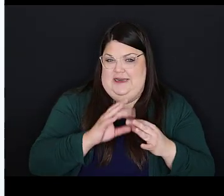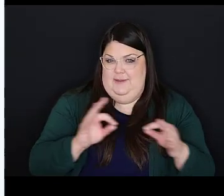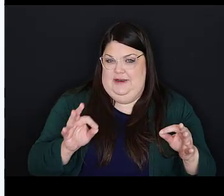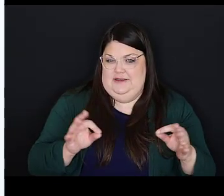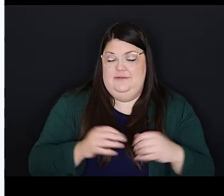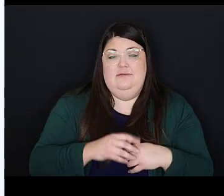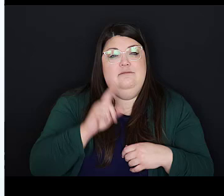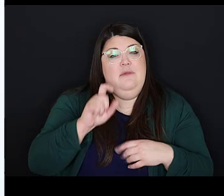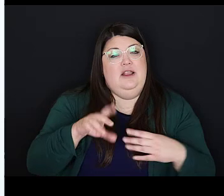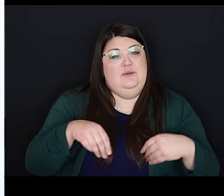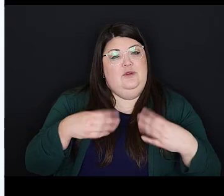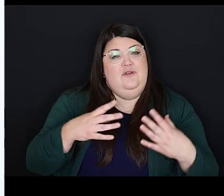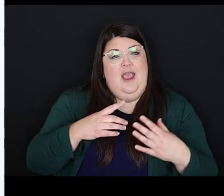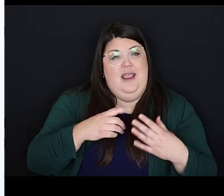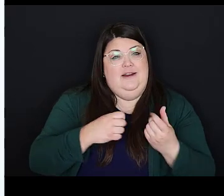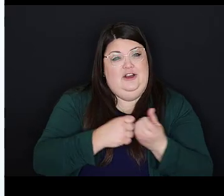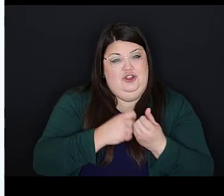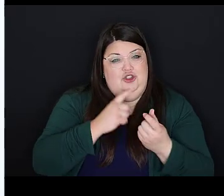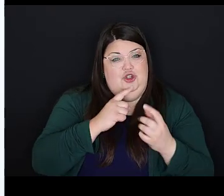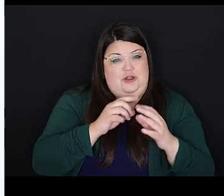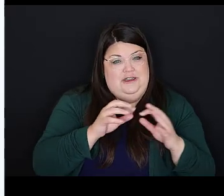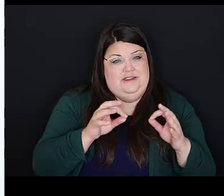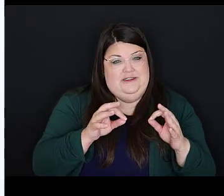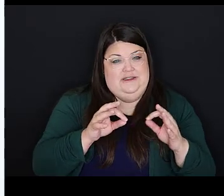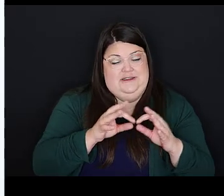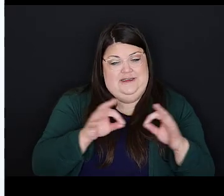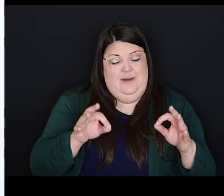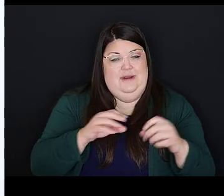must provide the assurance statements in a separate section of your application